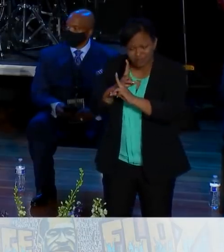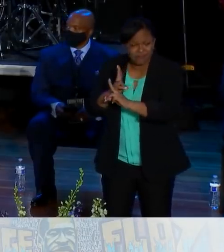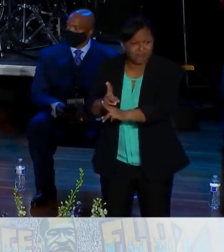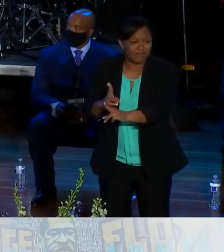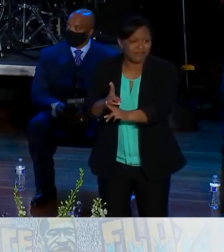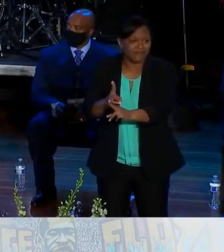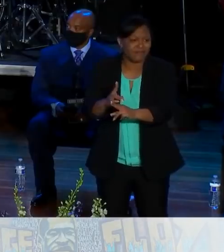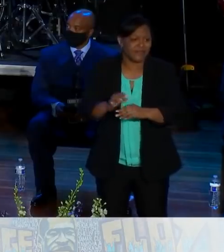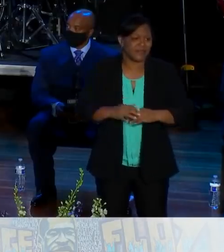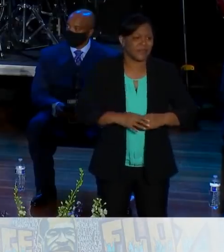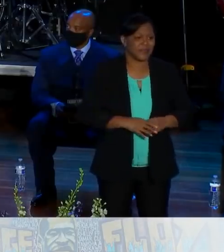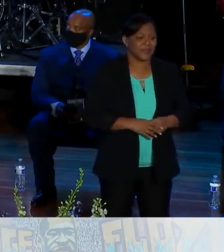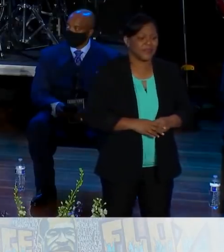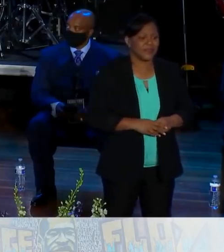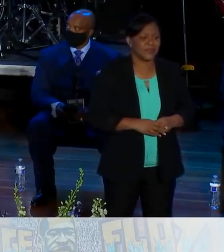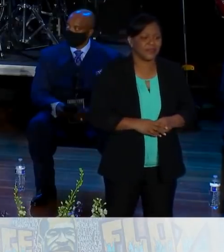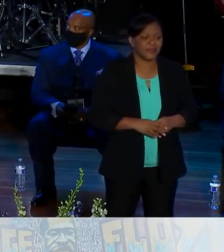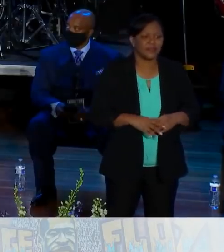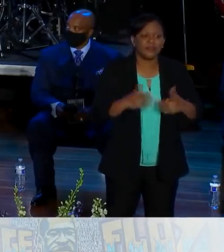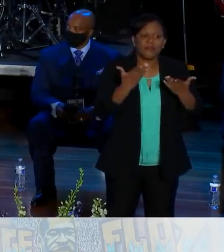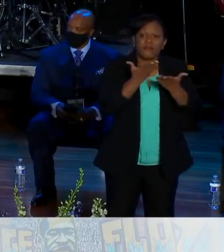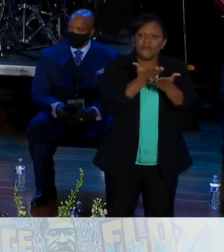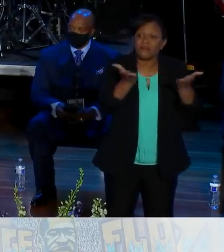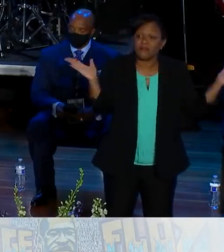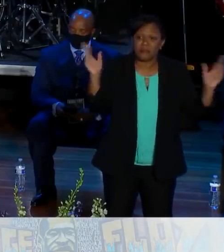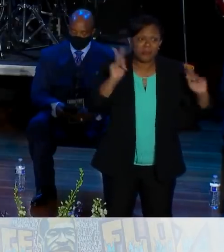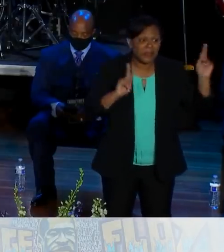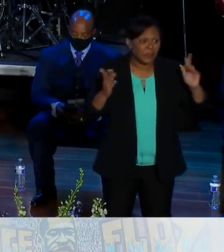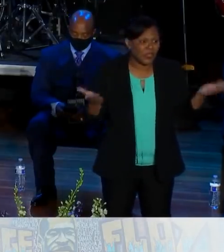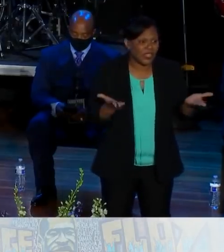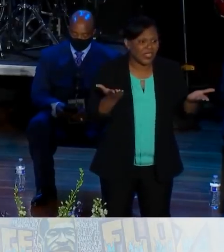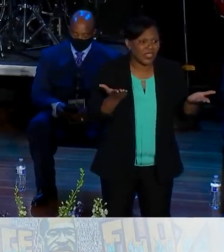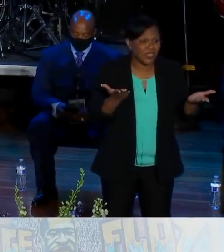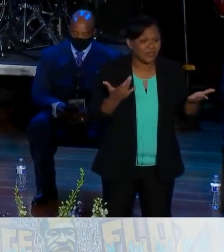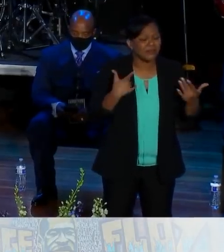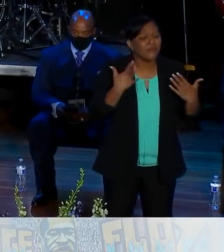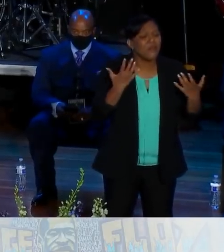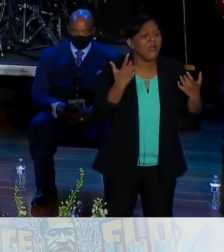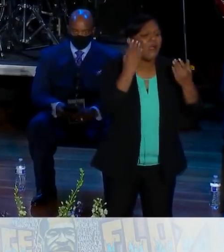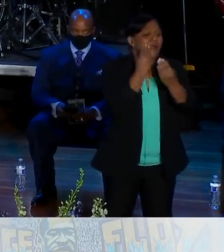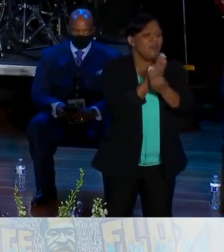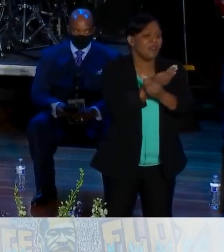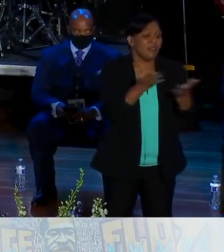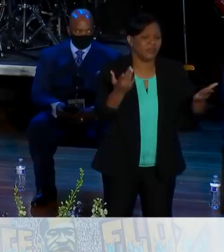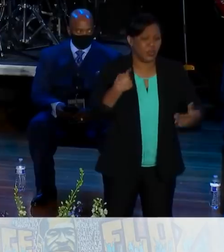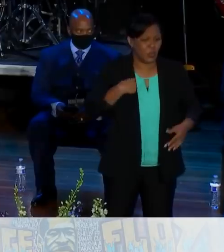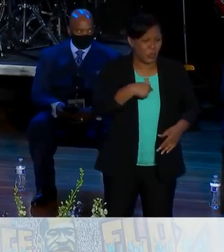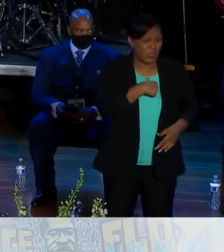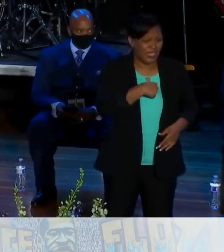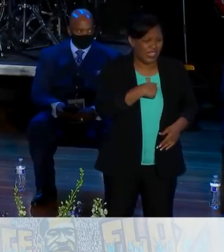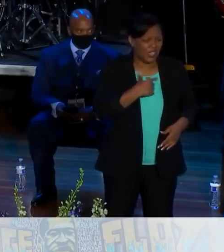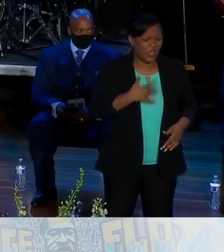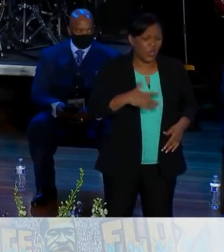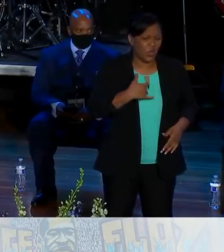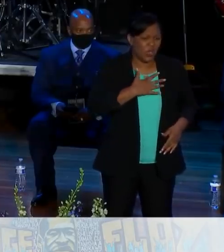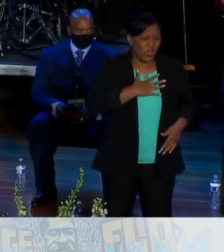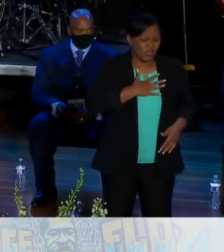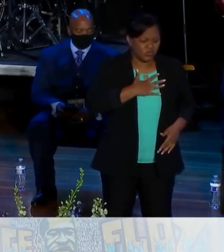CELEBRATE THE LIFE OF MR. GEORGE FLOYD. ON BEHALF OF EVERYONE HERE, I